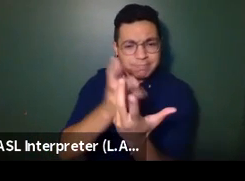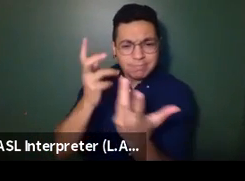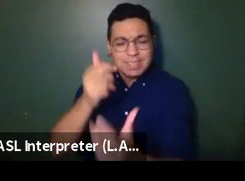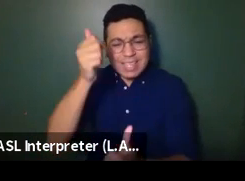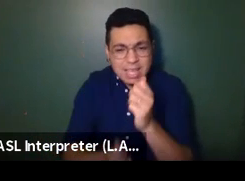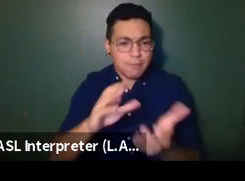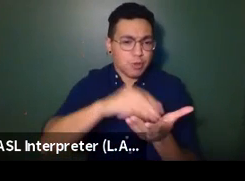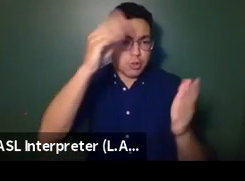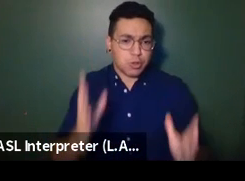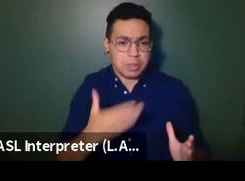Katherine Livick - ESD 112: Thank you, Jeff.